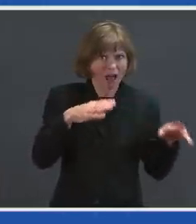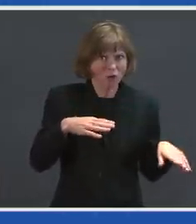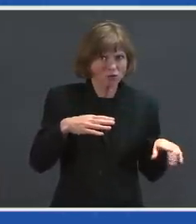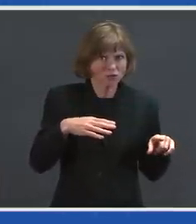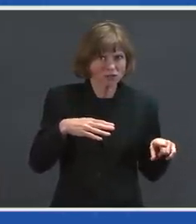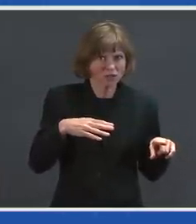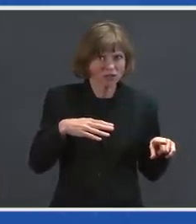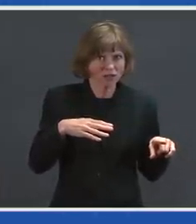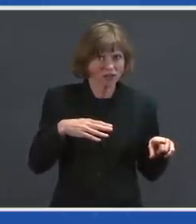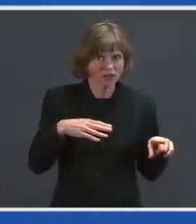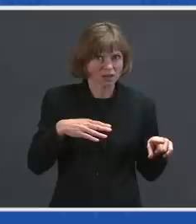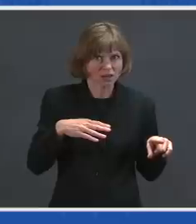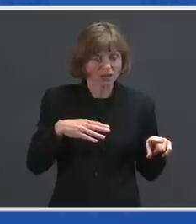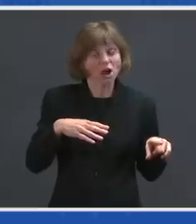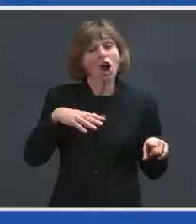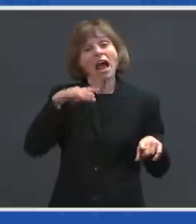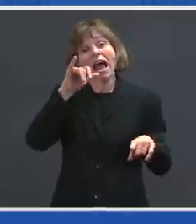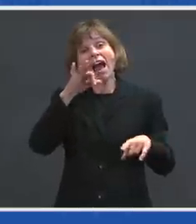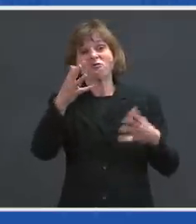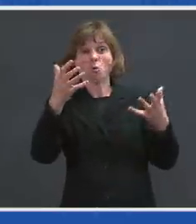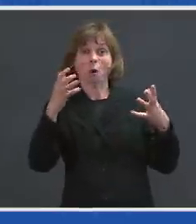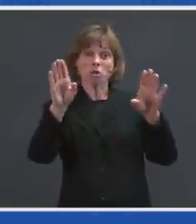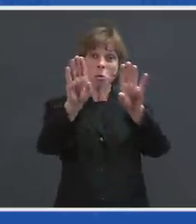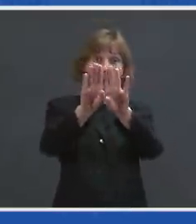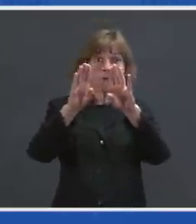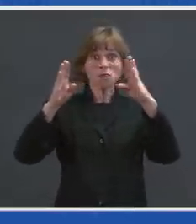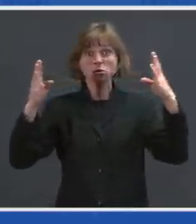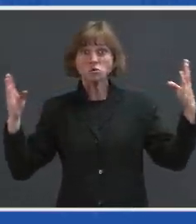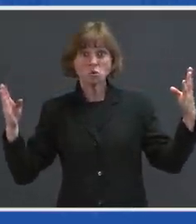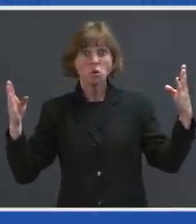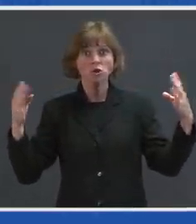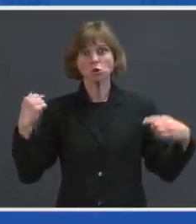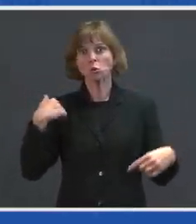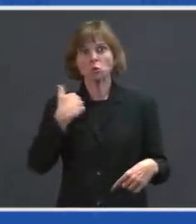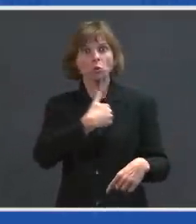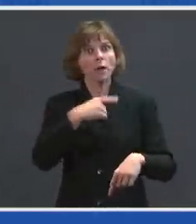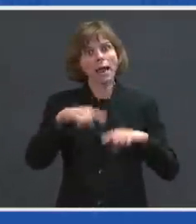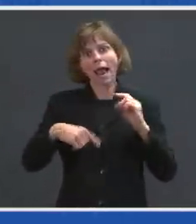in order to open these doors, we do not say open sesame.